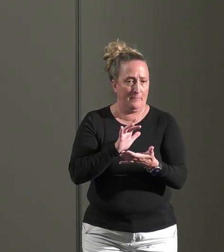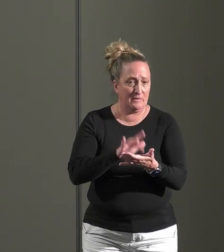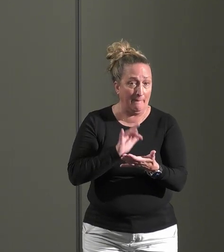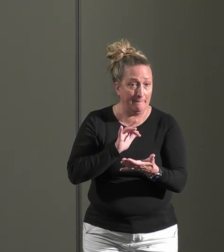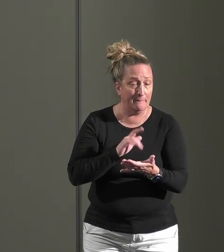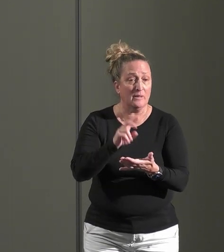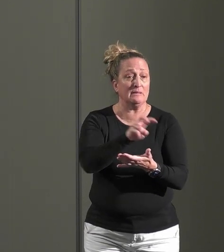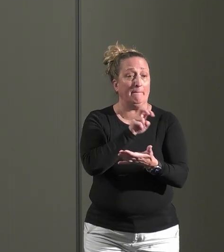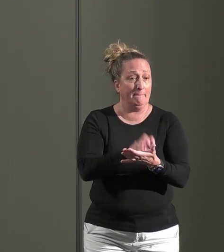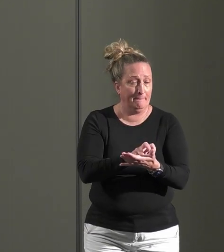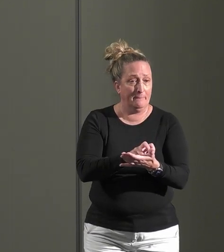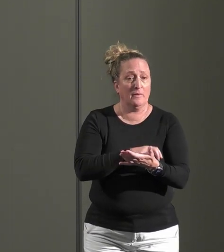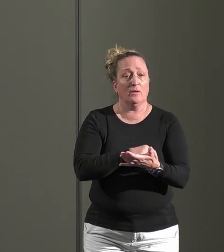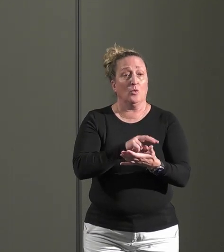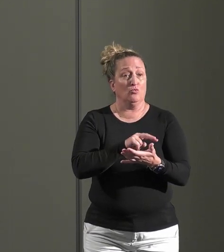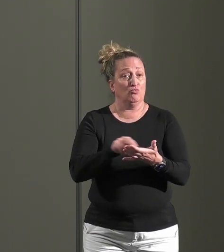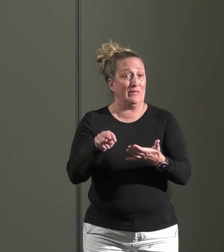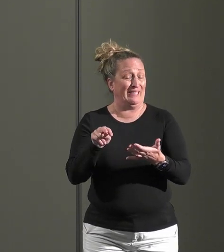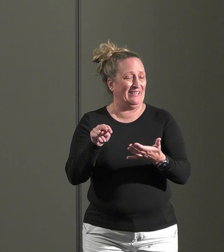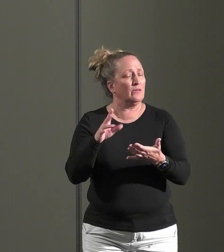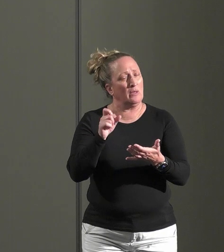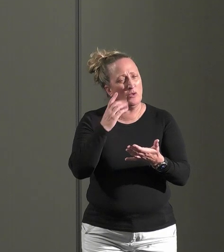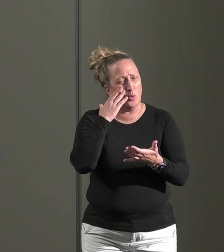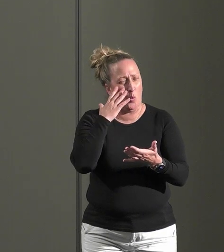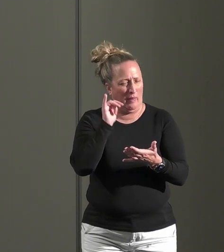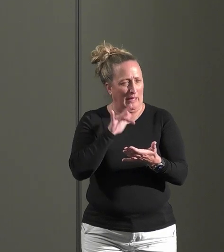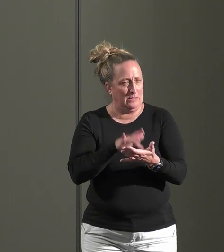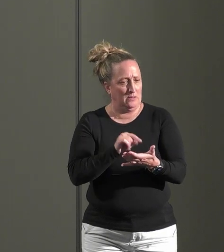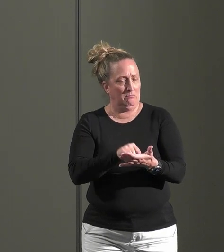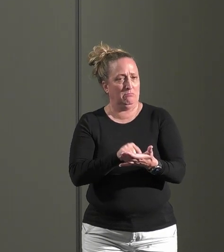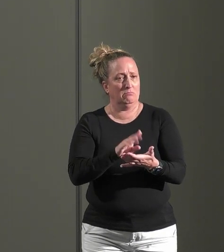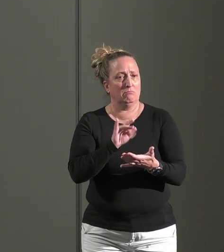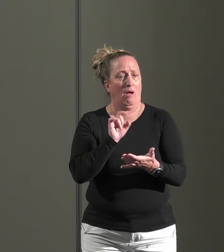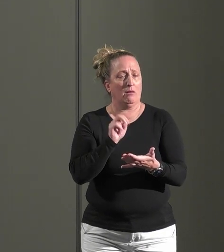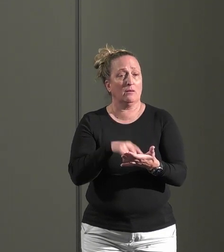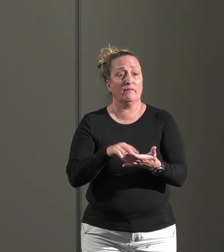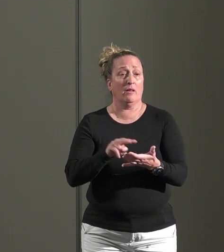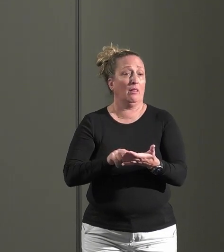it or gotten to it reading mode you need to know it is a button. Your screen reader doesn't convey